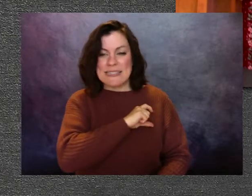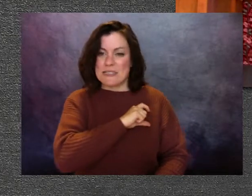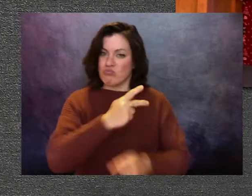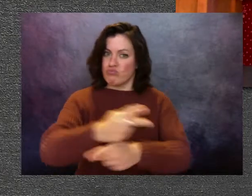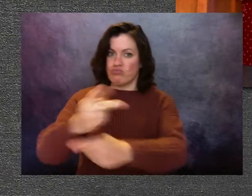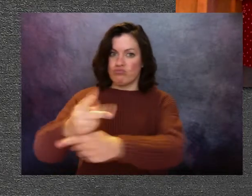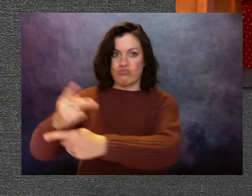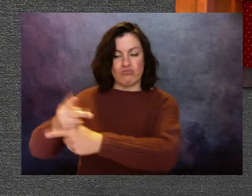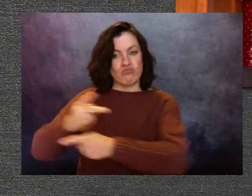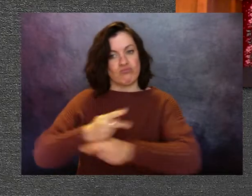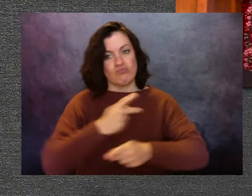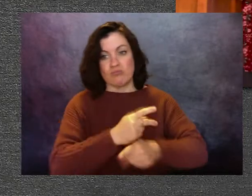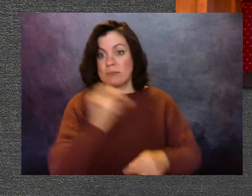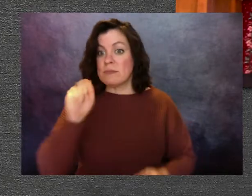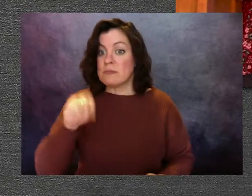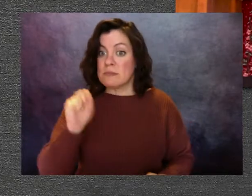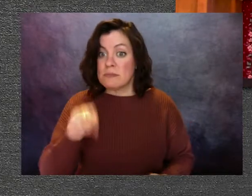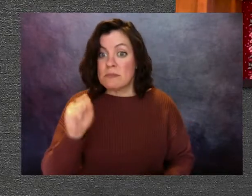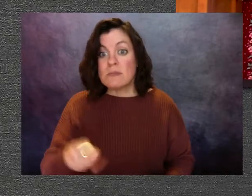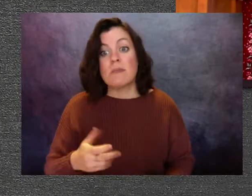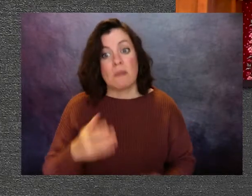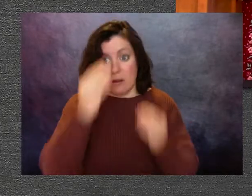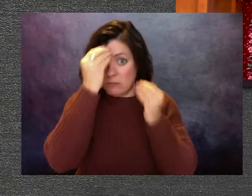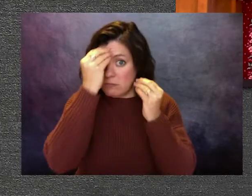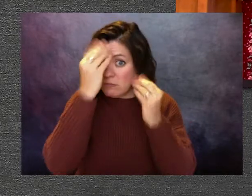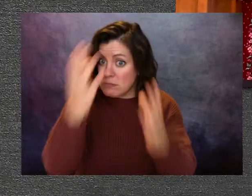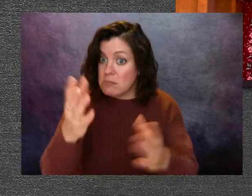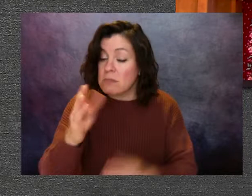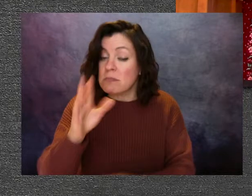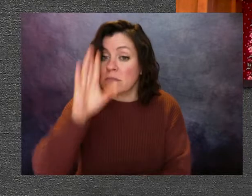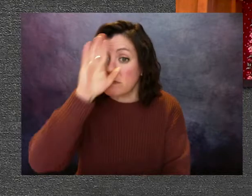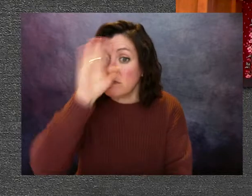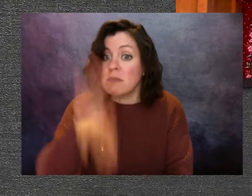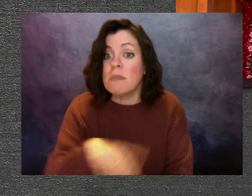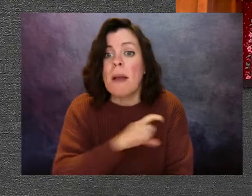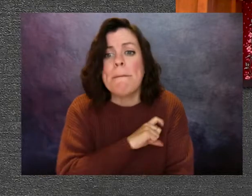My friends, do you know what police officers do to help you?